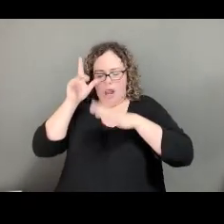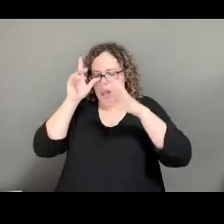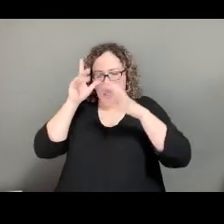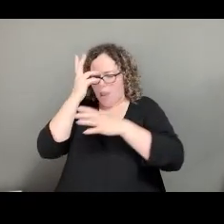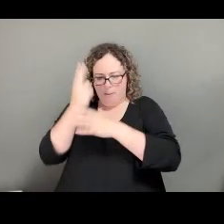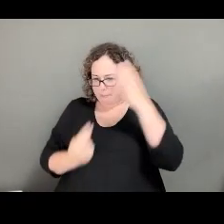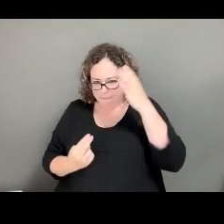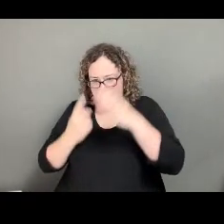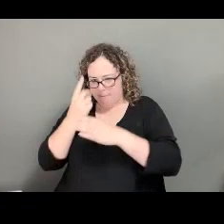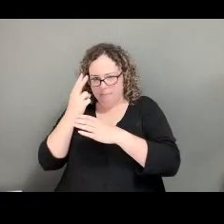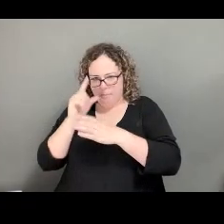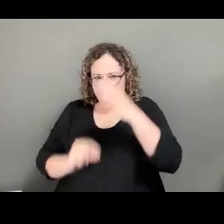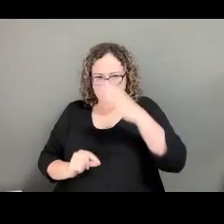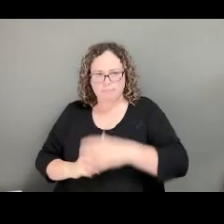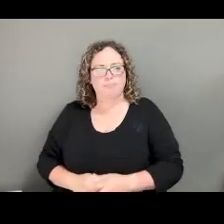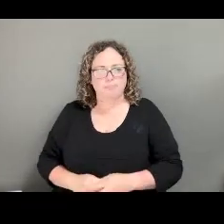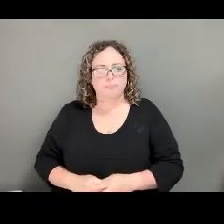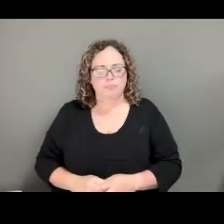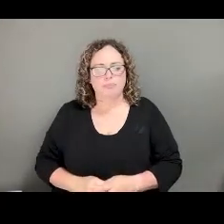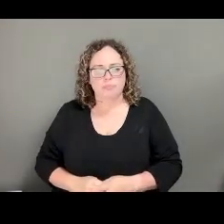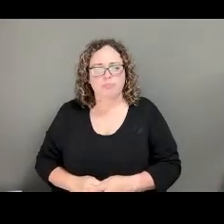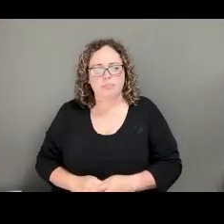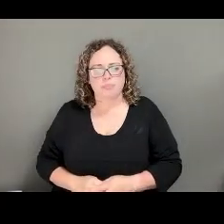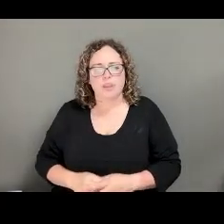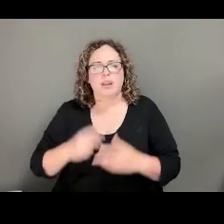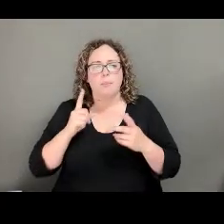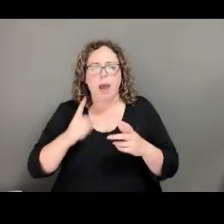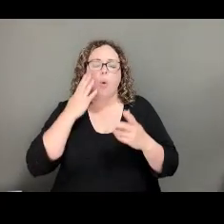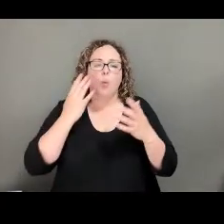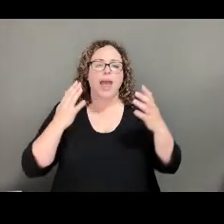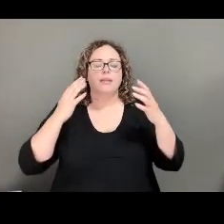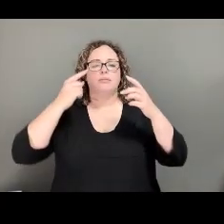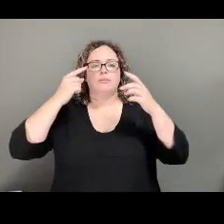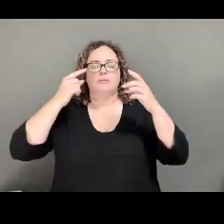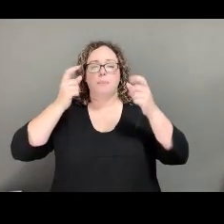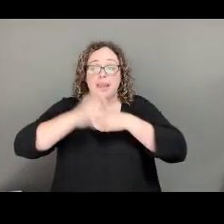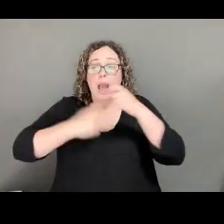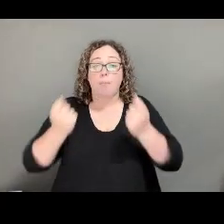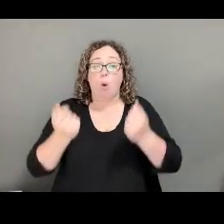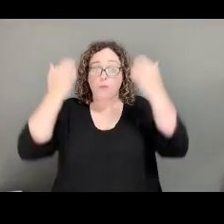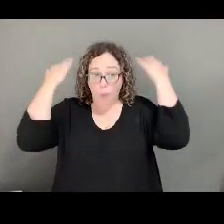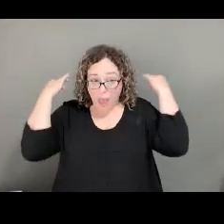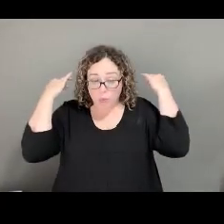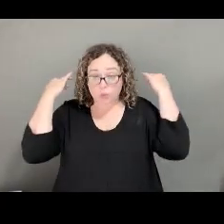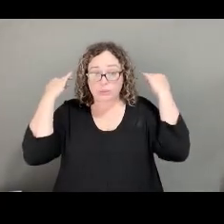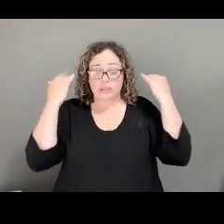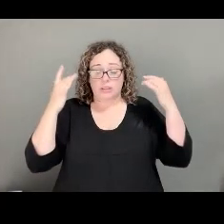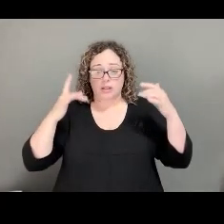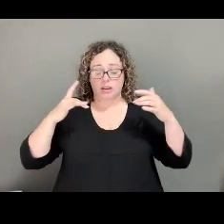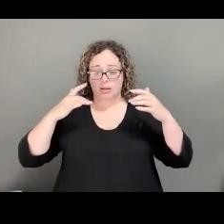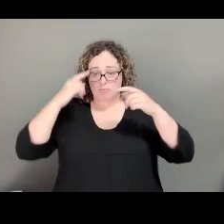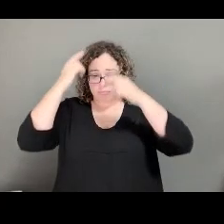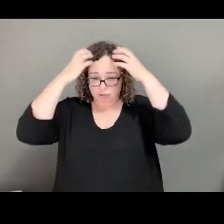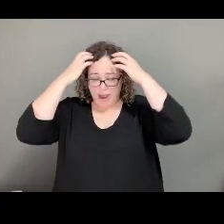It's actually when the nervous system becomes overwhelmed by the amount or the intensity of sensory information, like, we're going to keep going faster.